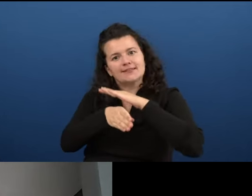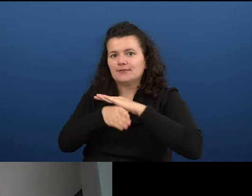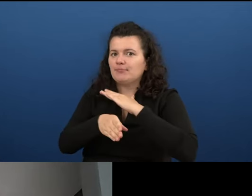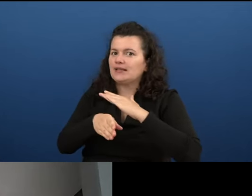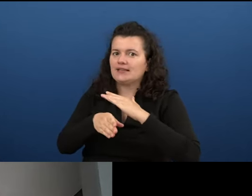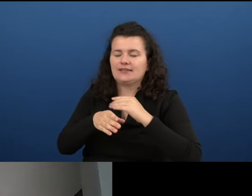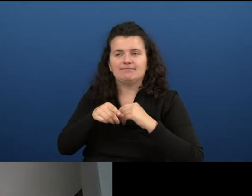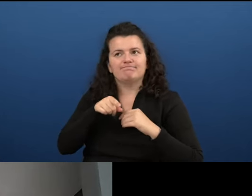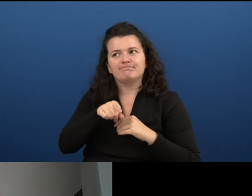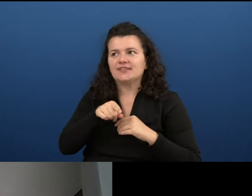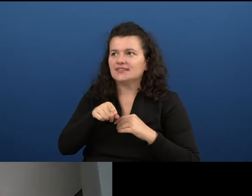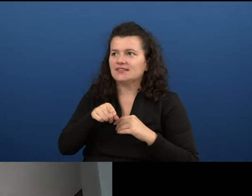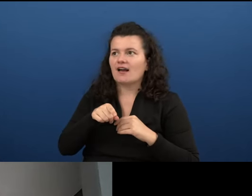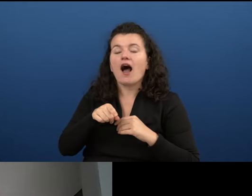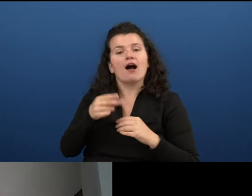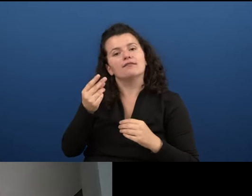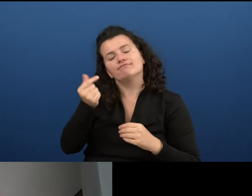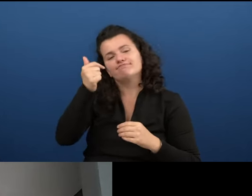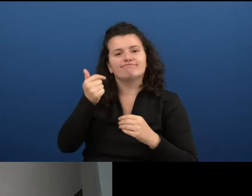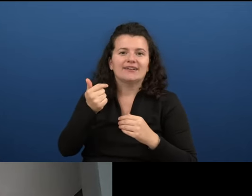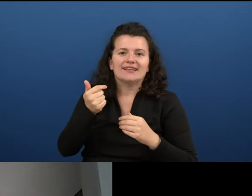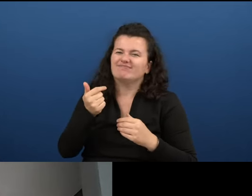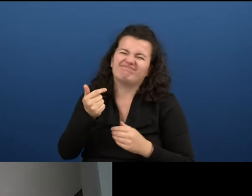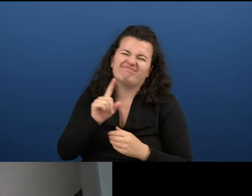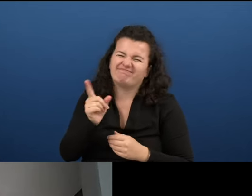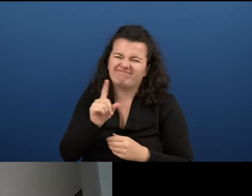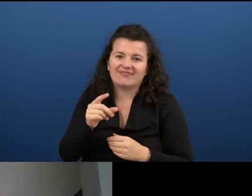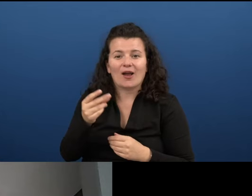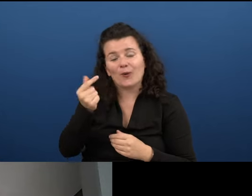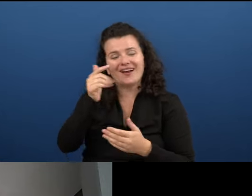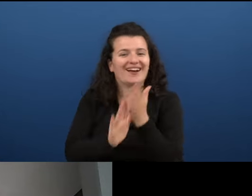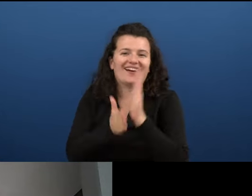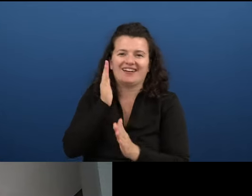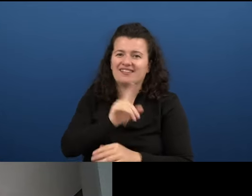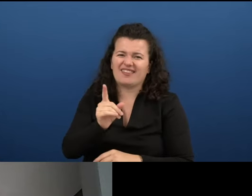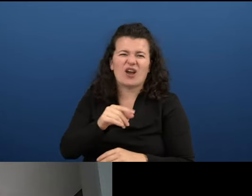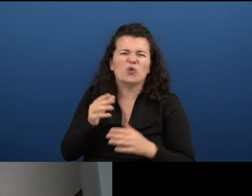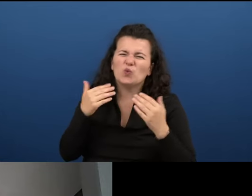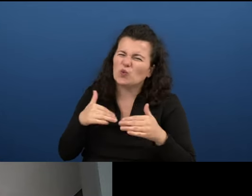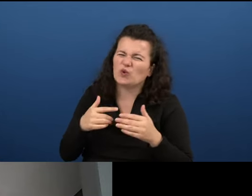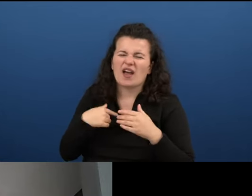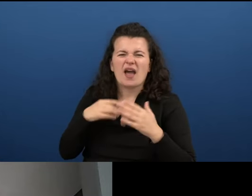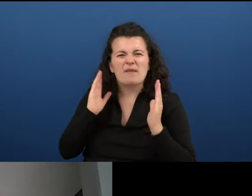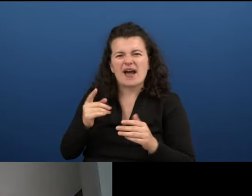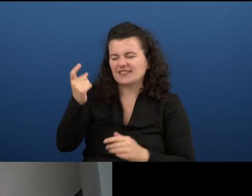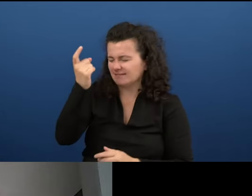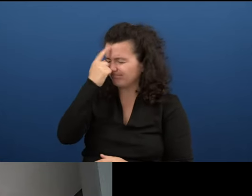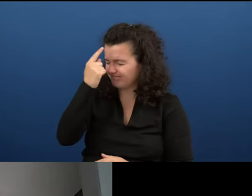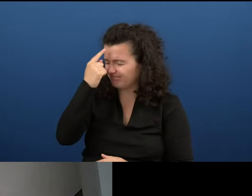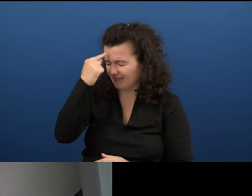accessibility being inclusive is a is a attitude and all as well as a technical undertaking.